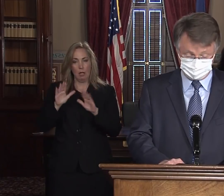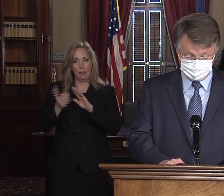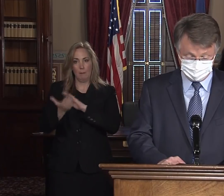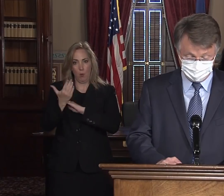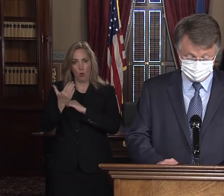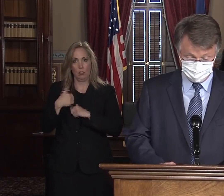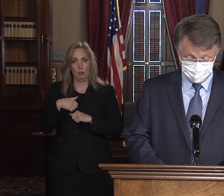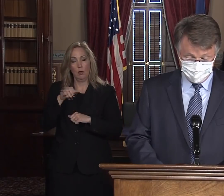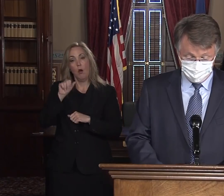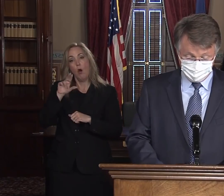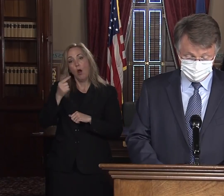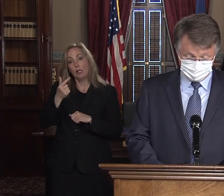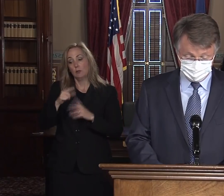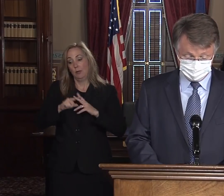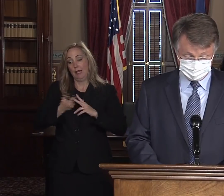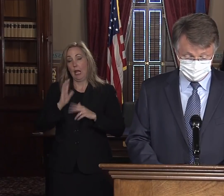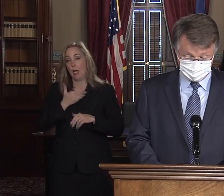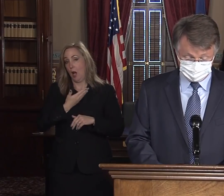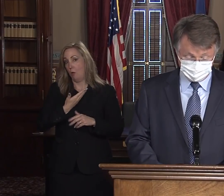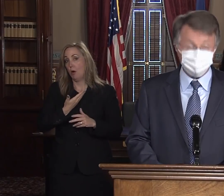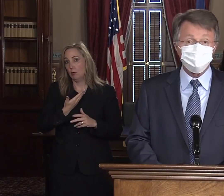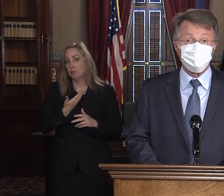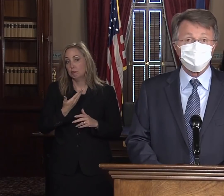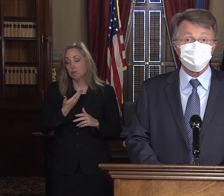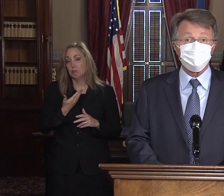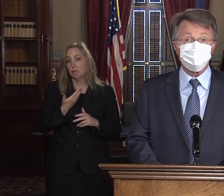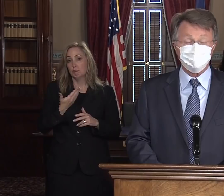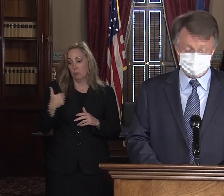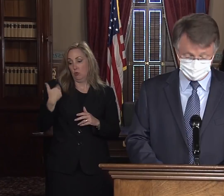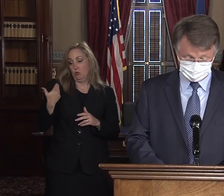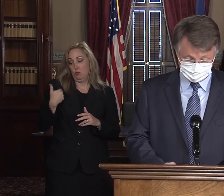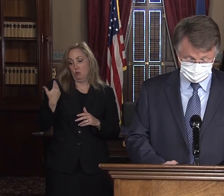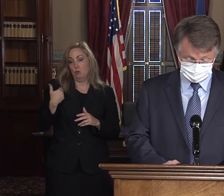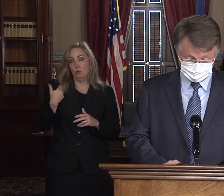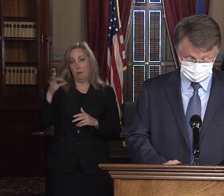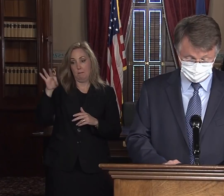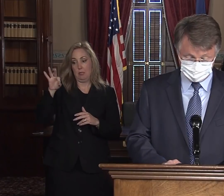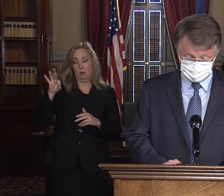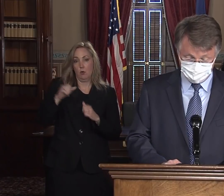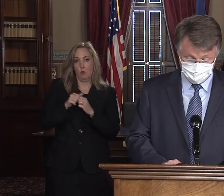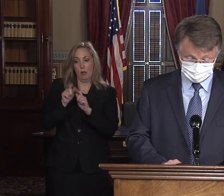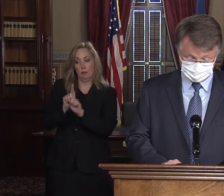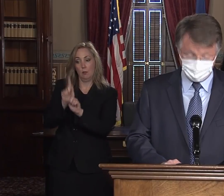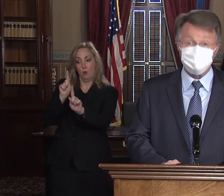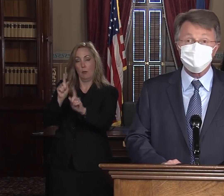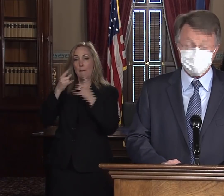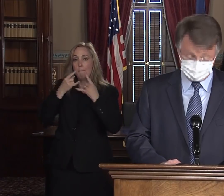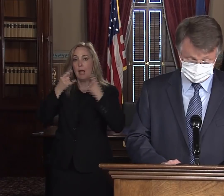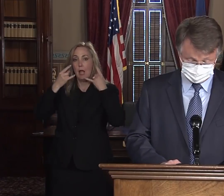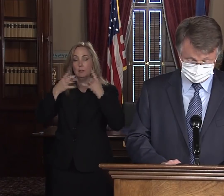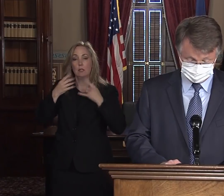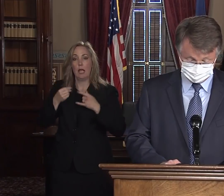IN JUNE WE BEGAN MEETING OUTDOORS FOR TWO SUNDAY MORNINGS AS WELL AS VIRTUALLY. IN AUGUST BEGAN OUR YOUTH